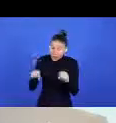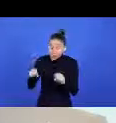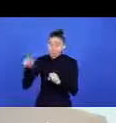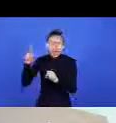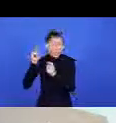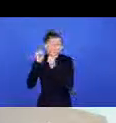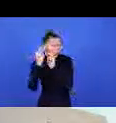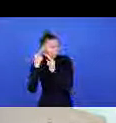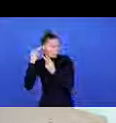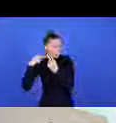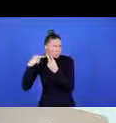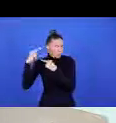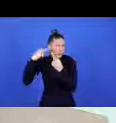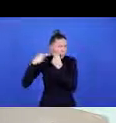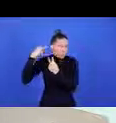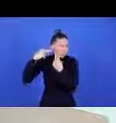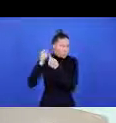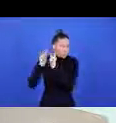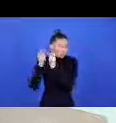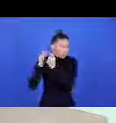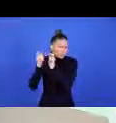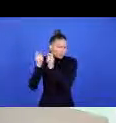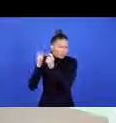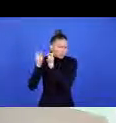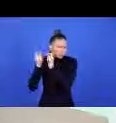fittings, communication with the speech therapist, surgeon if you need